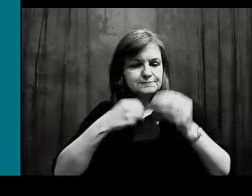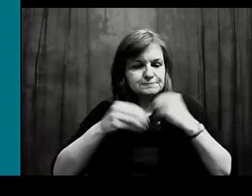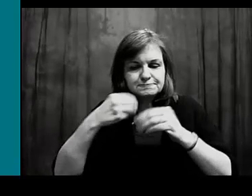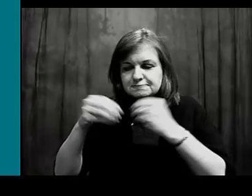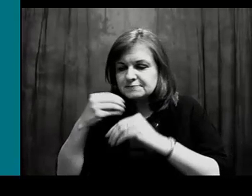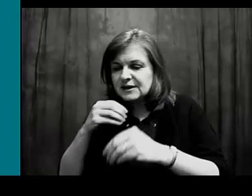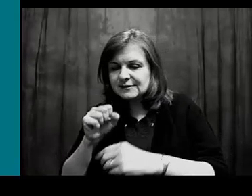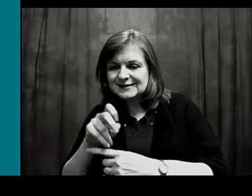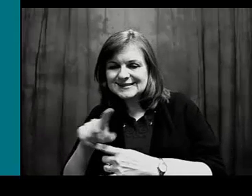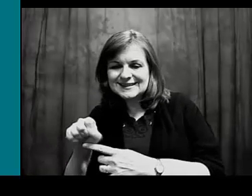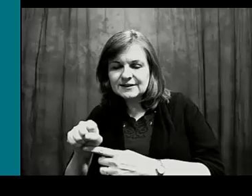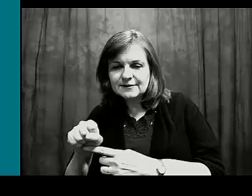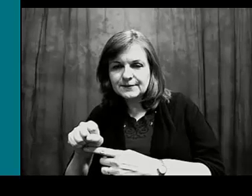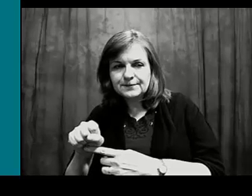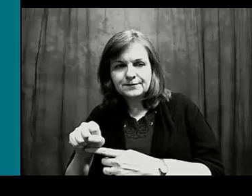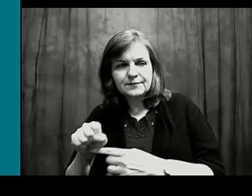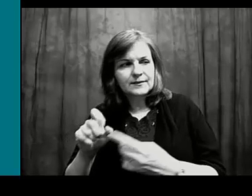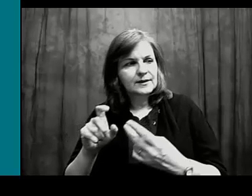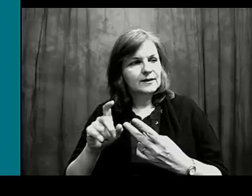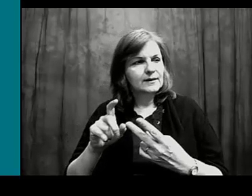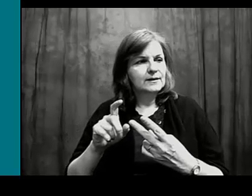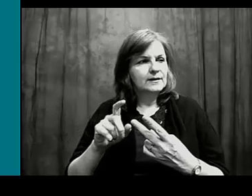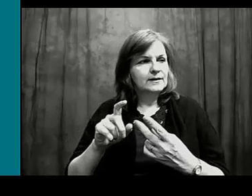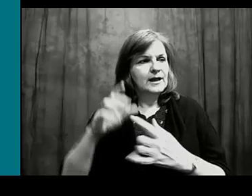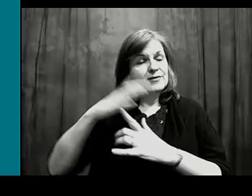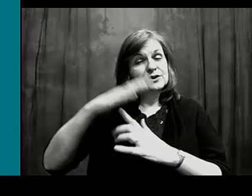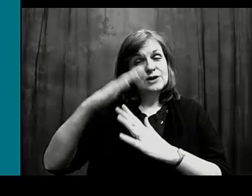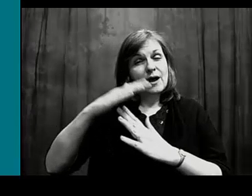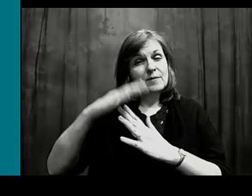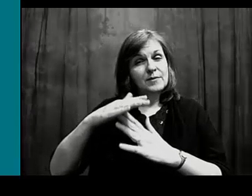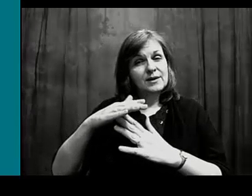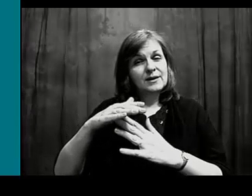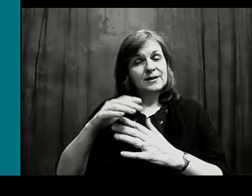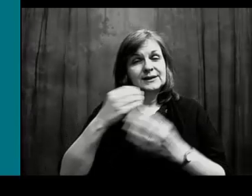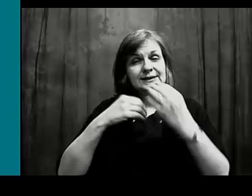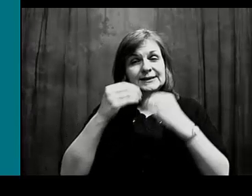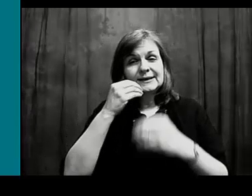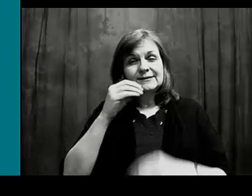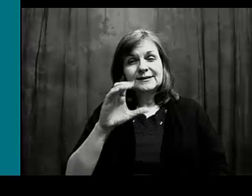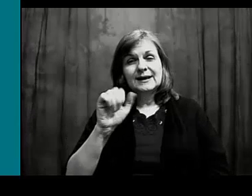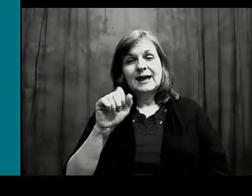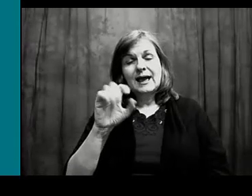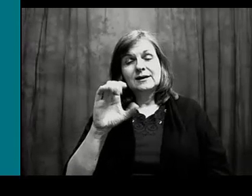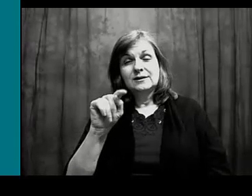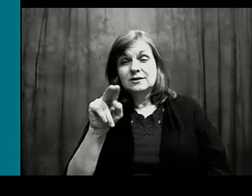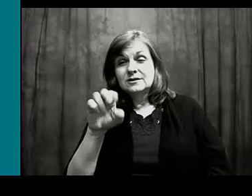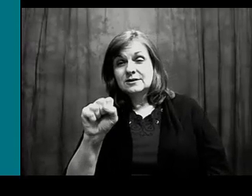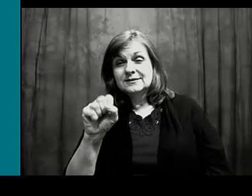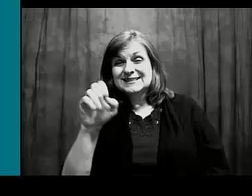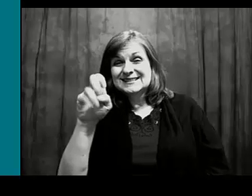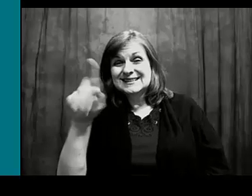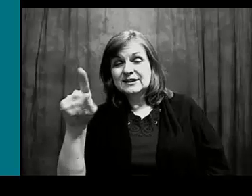well, I've also got a seed eater that sits in a cactus and eats seeds but if I put my cactus